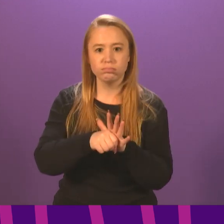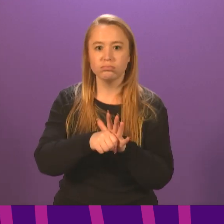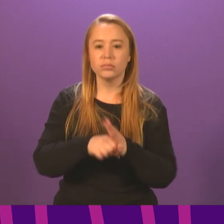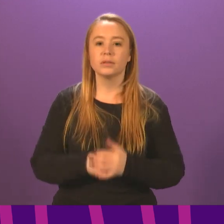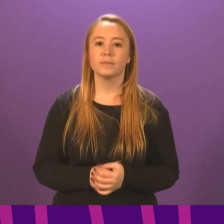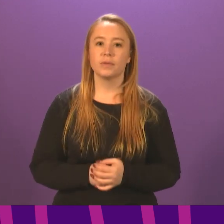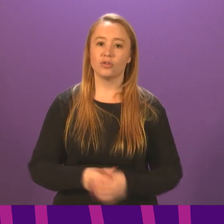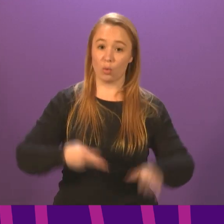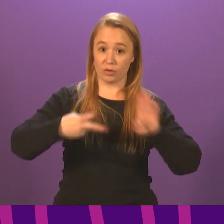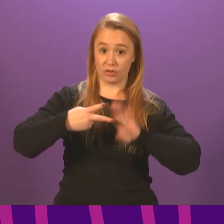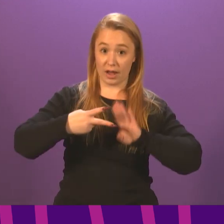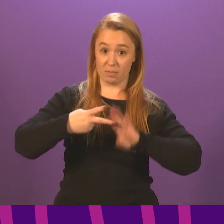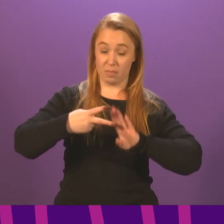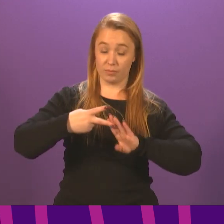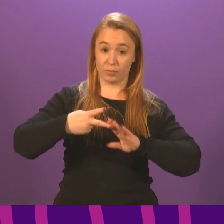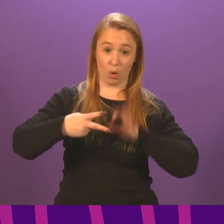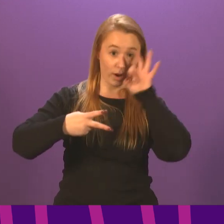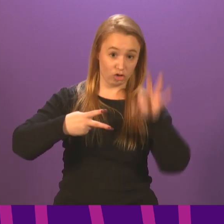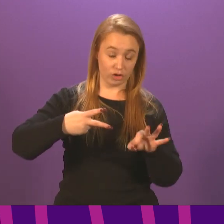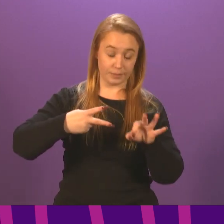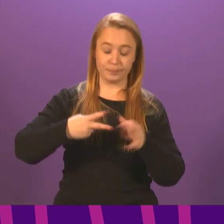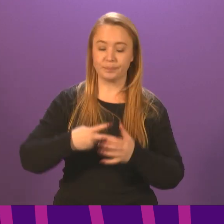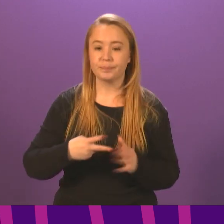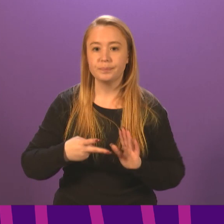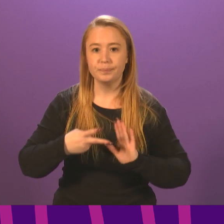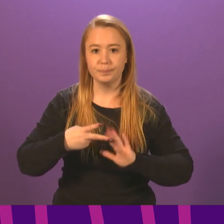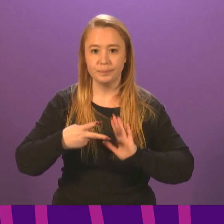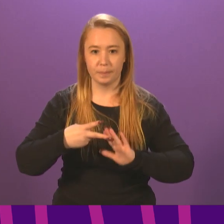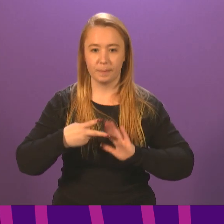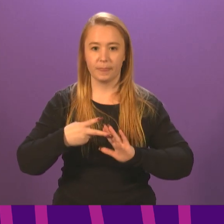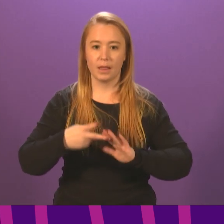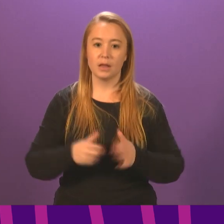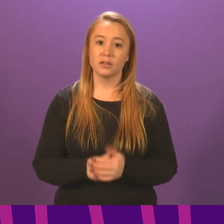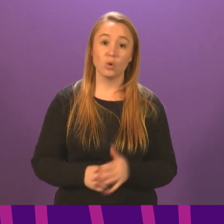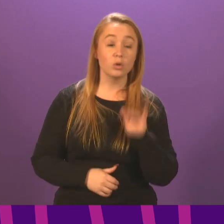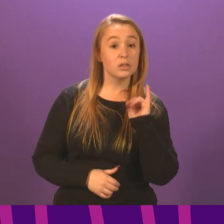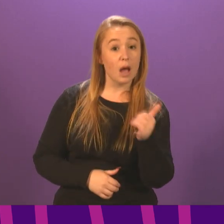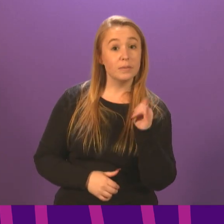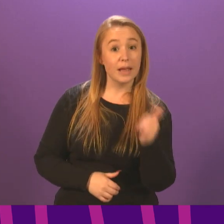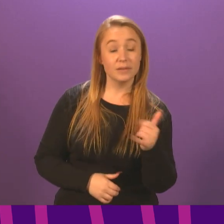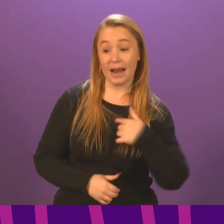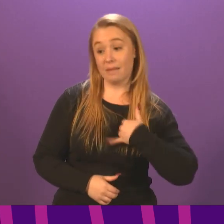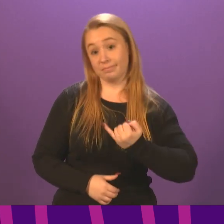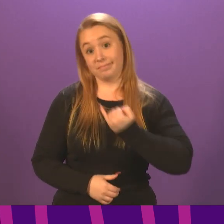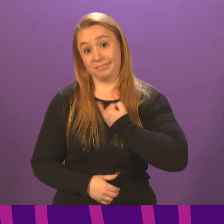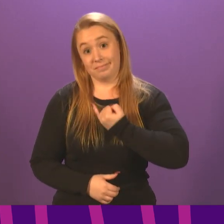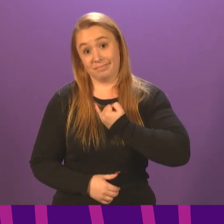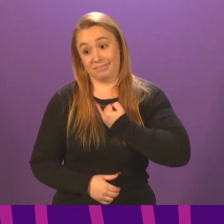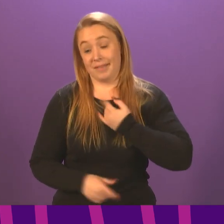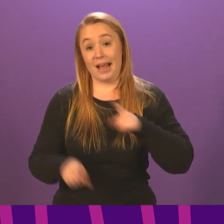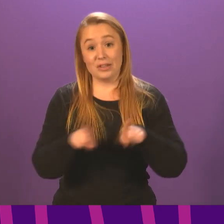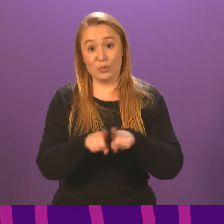That takes me on to the second part of Willie Rennie’s question. I have gone through much